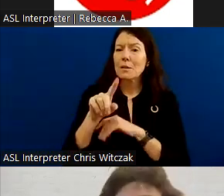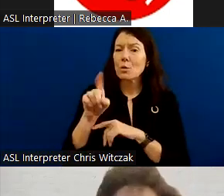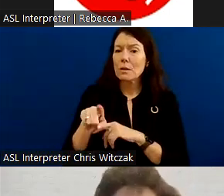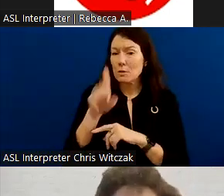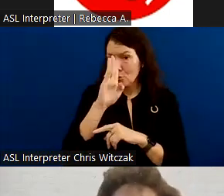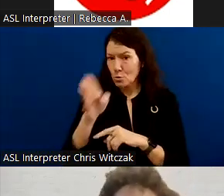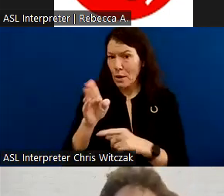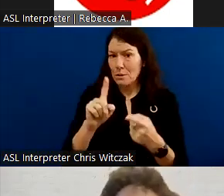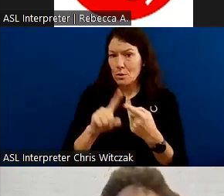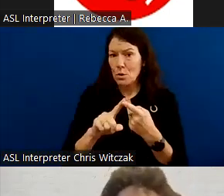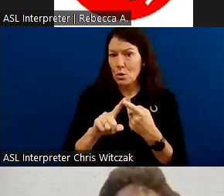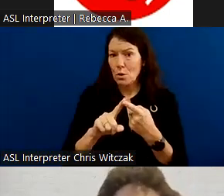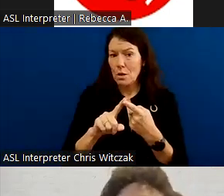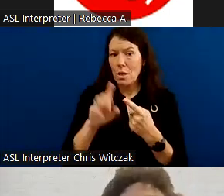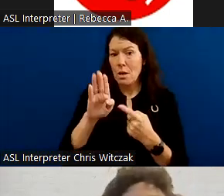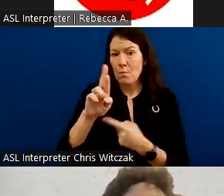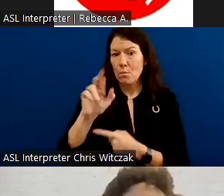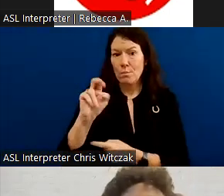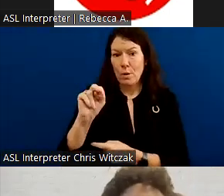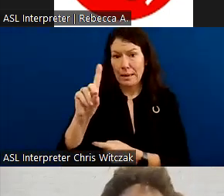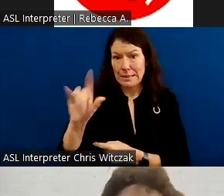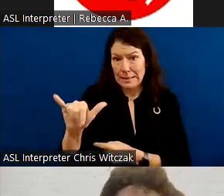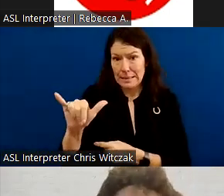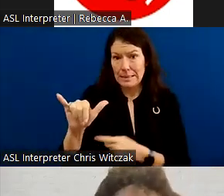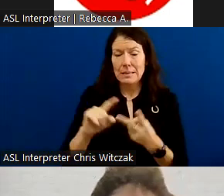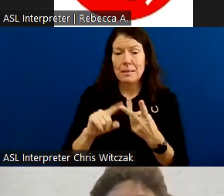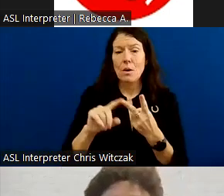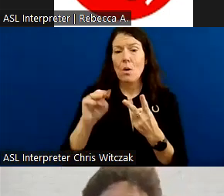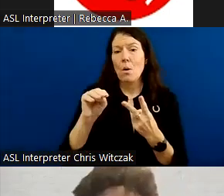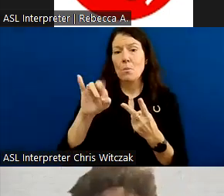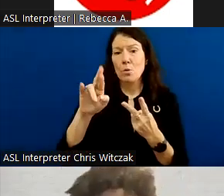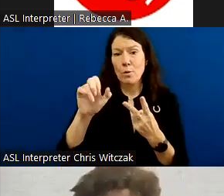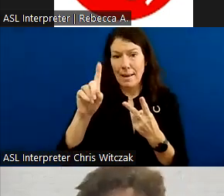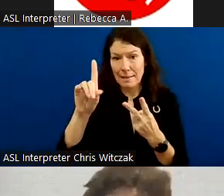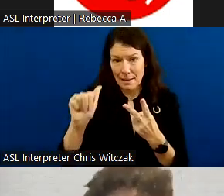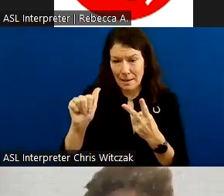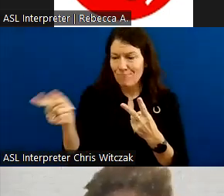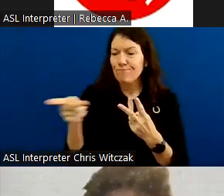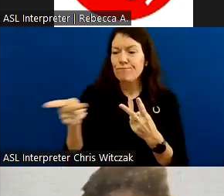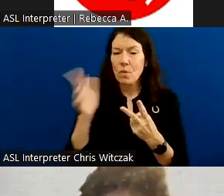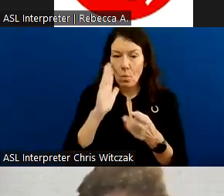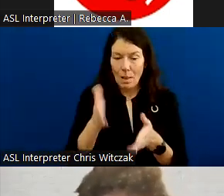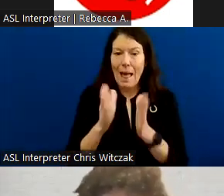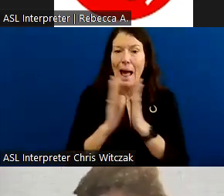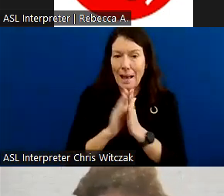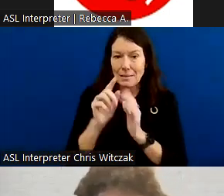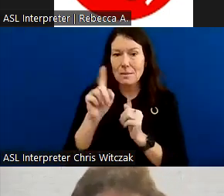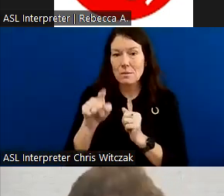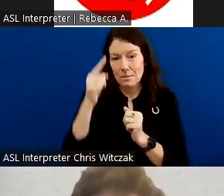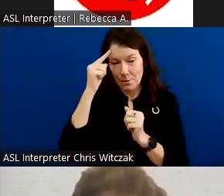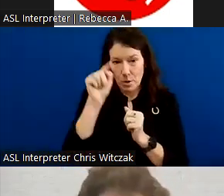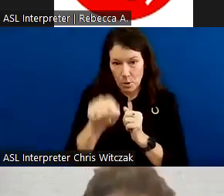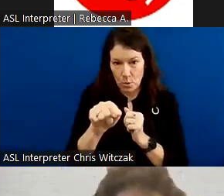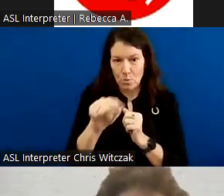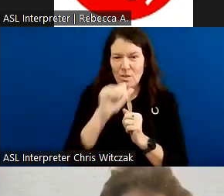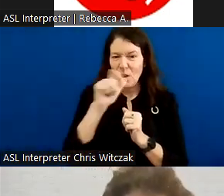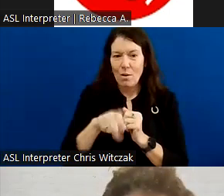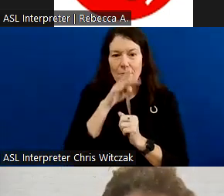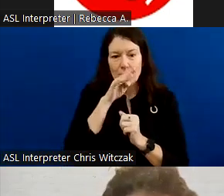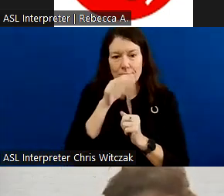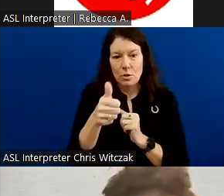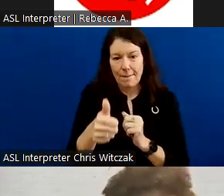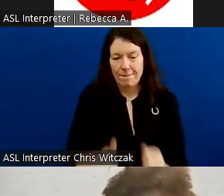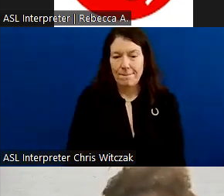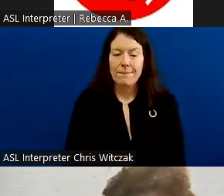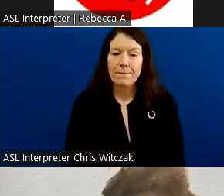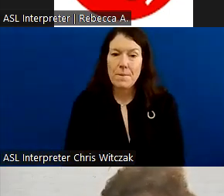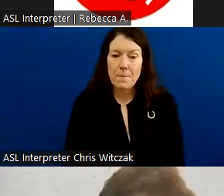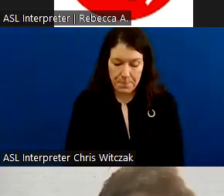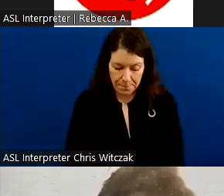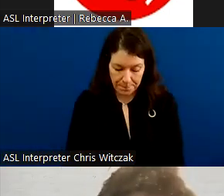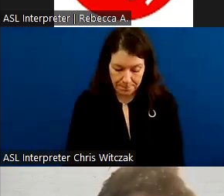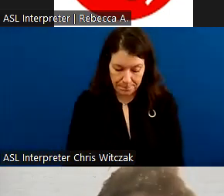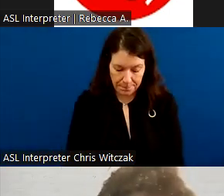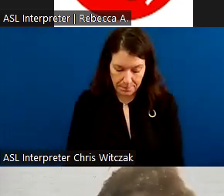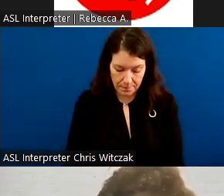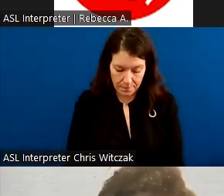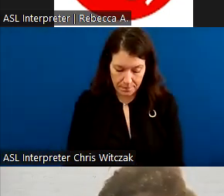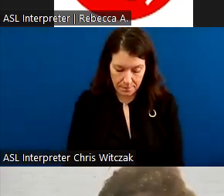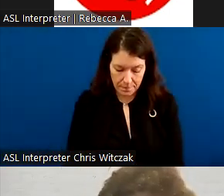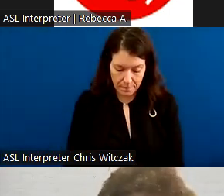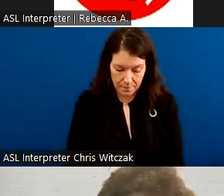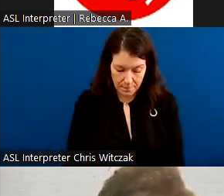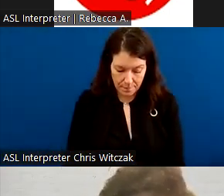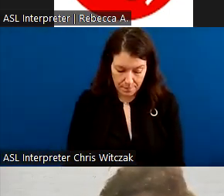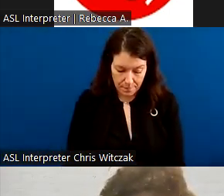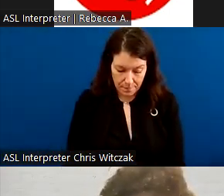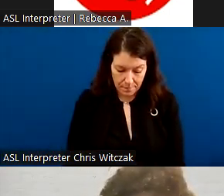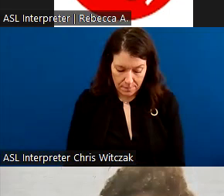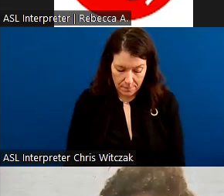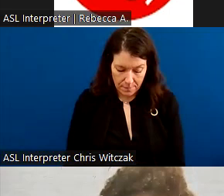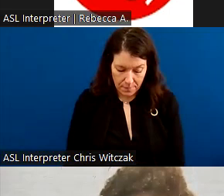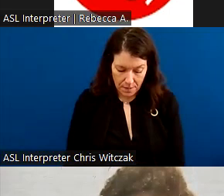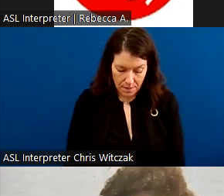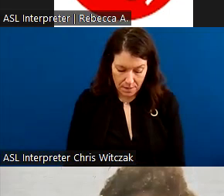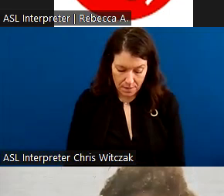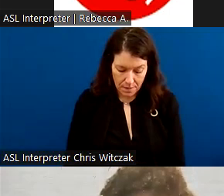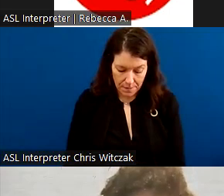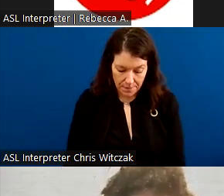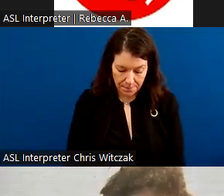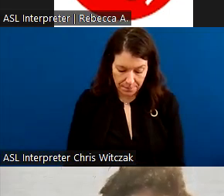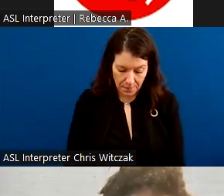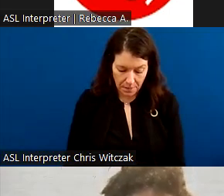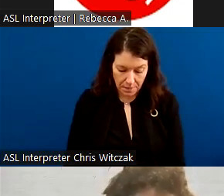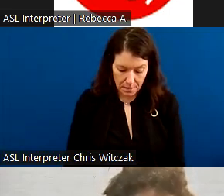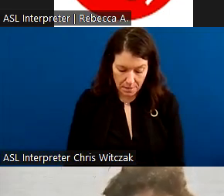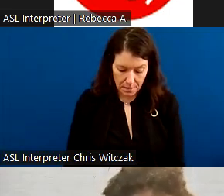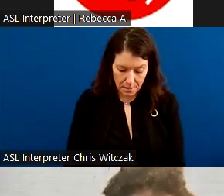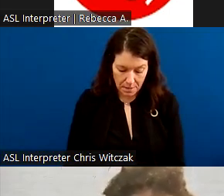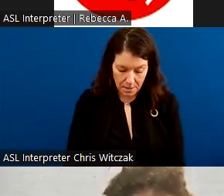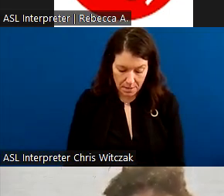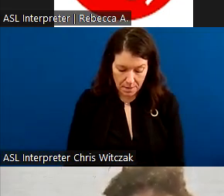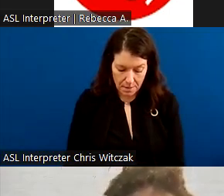to Brandy or Miranda and they will ask those questions for you okay.